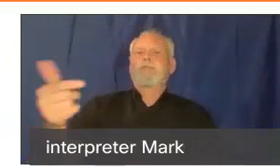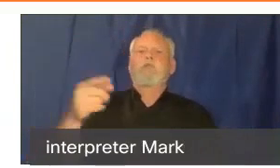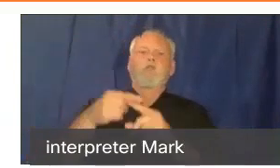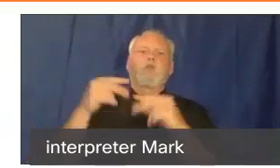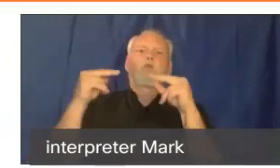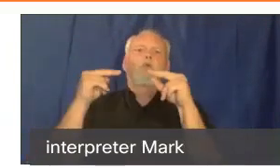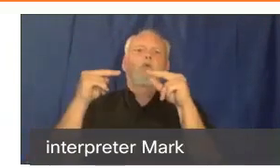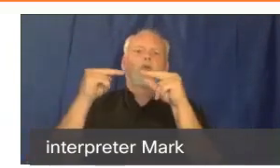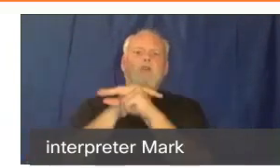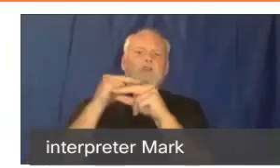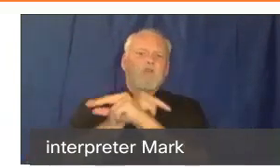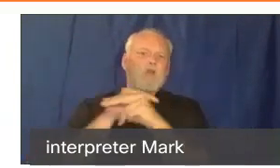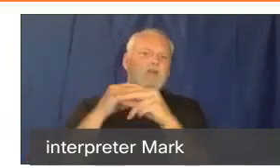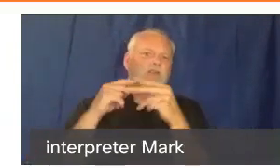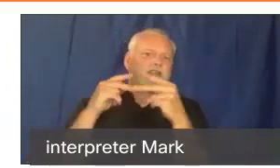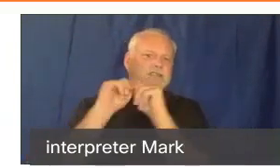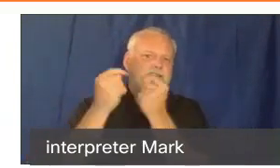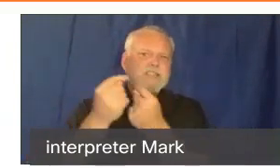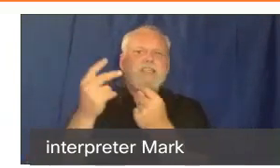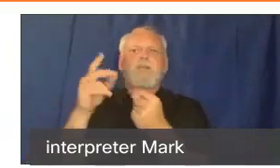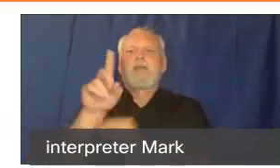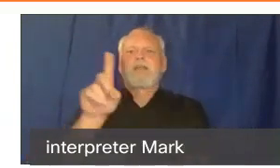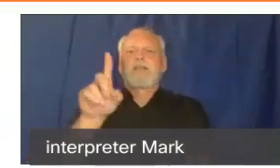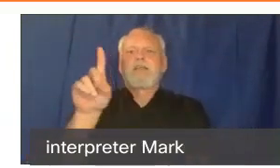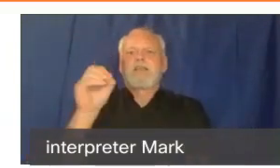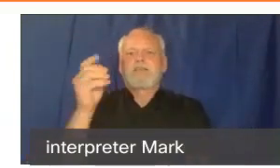You could see if he could do something before project. So.